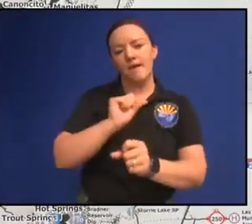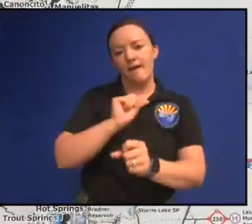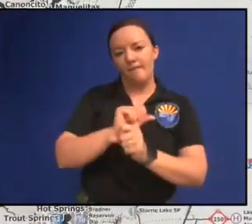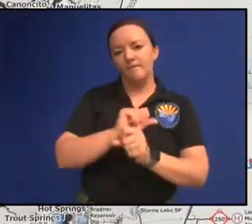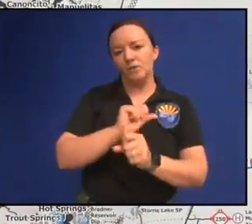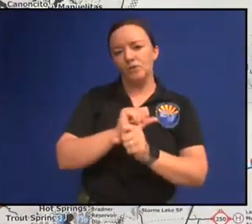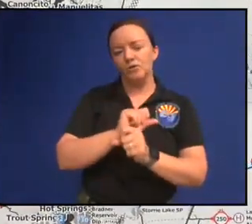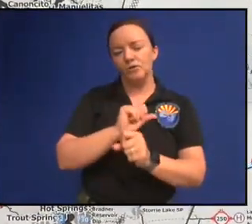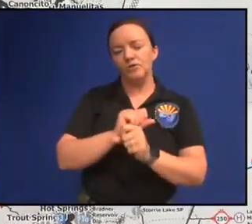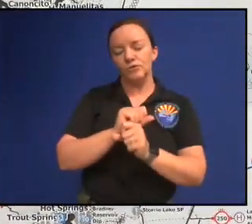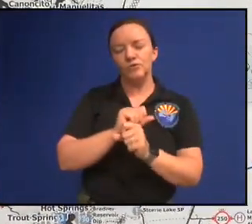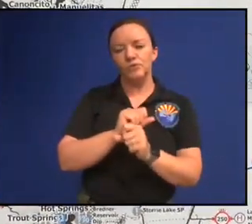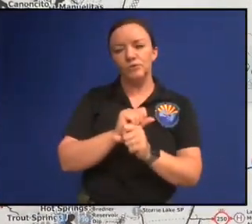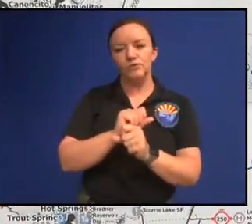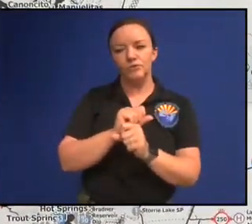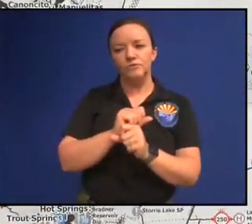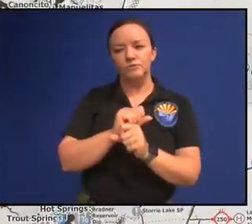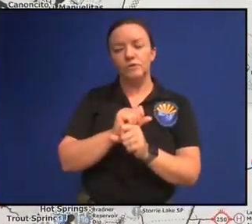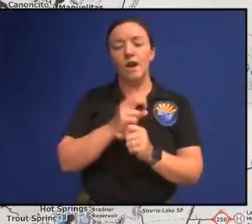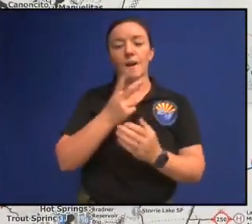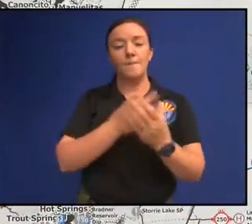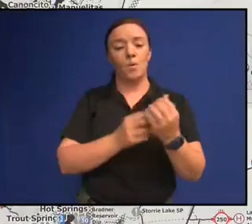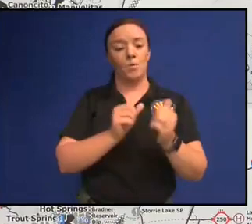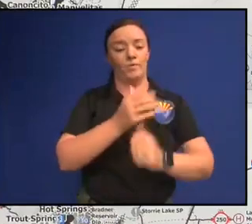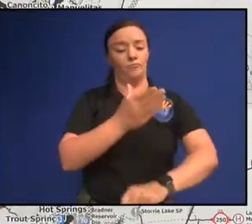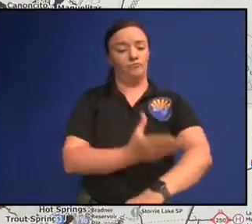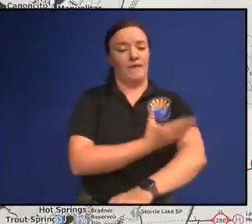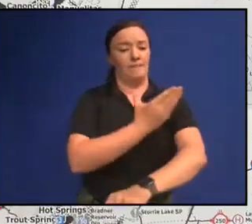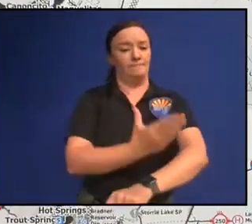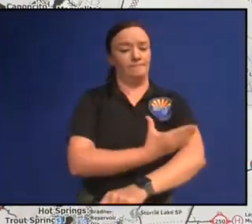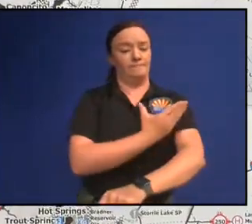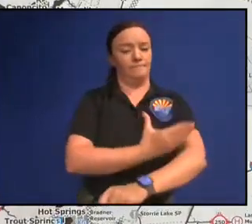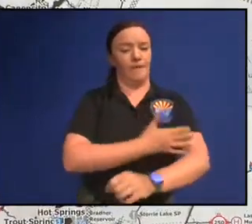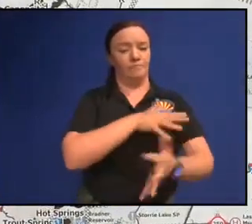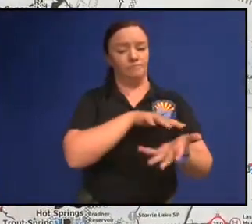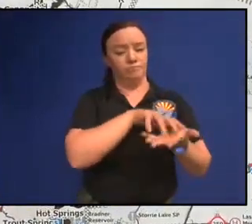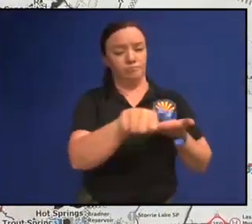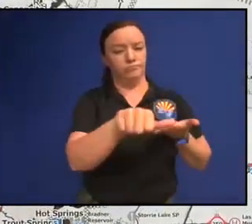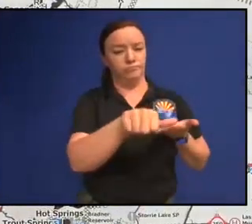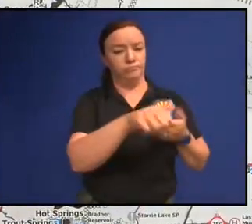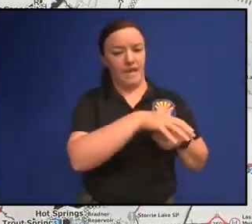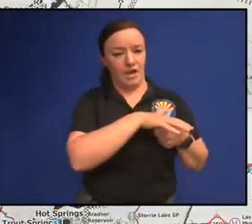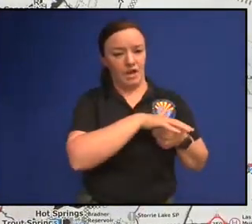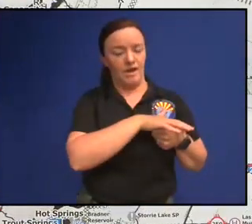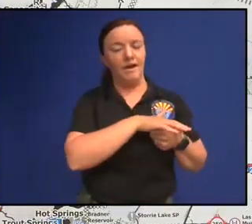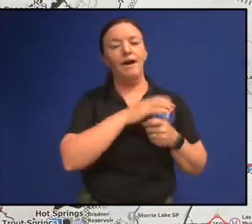IN GETTING MORE RESOURCES AVAILABLE TO THOSE THAT HAVE BEEN AFFECTED BY THE FIRE, WHICH IS CONTINUALLY